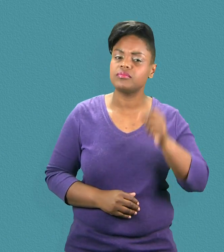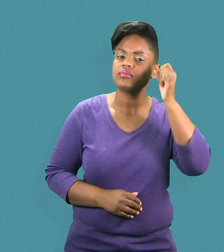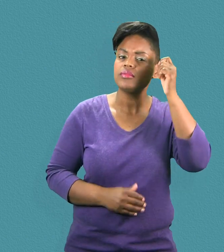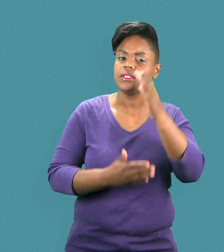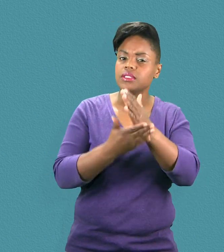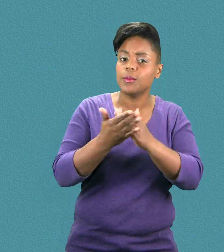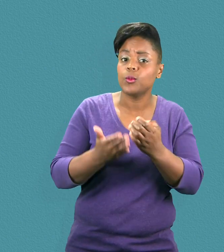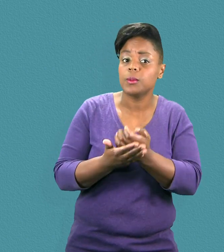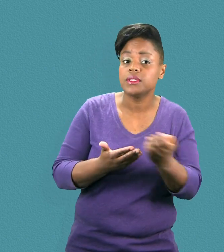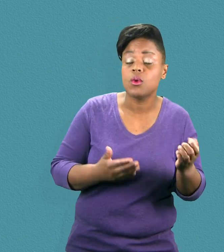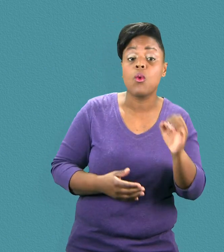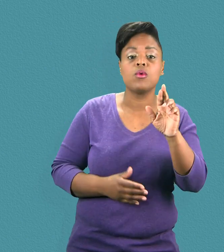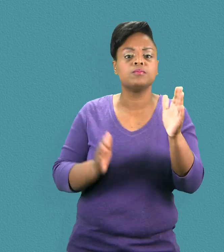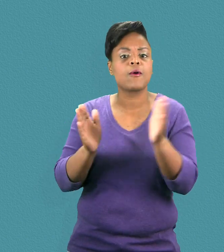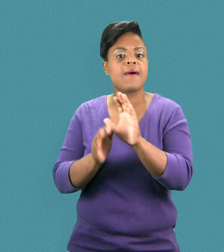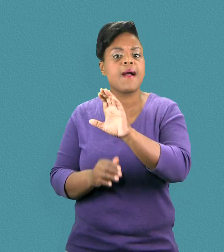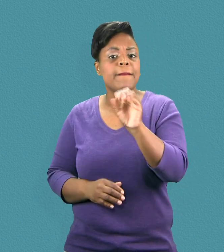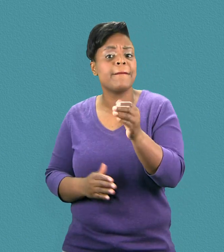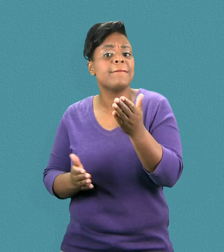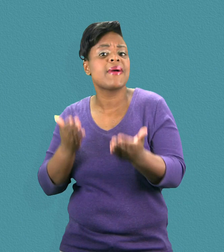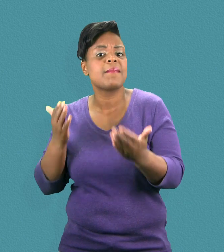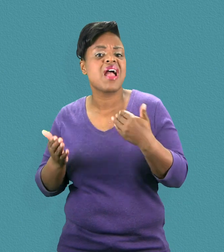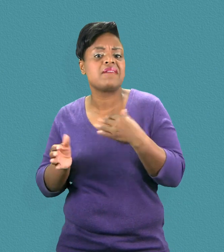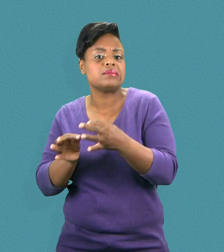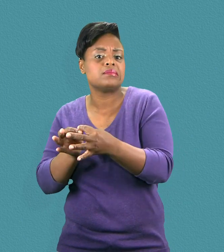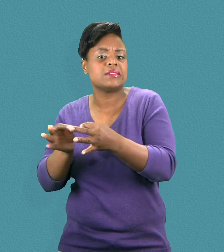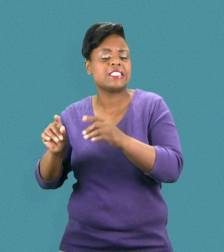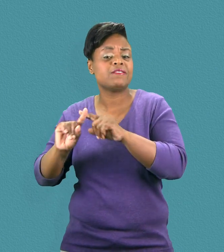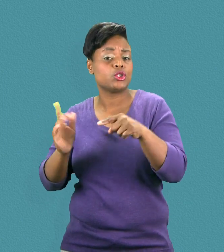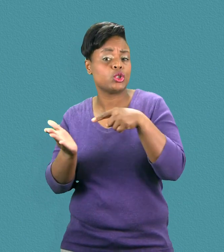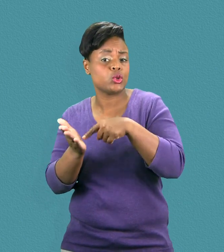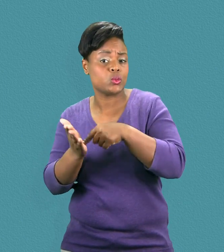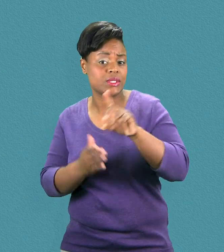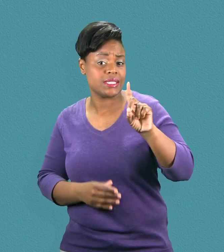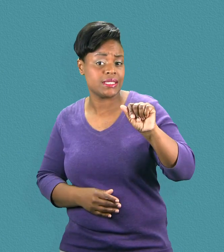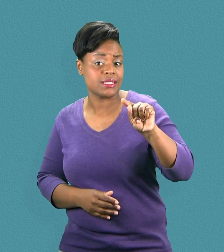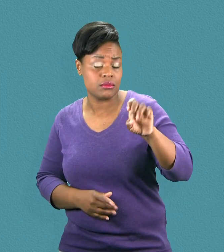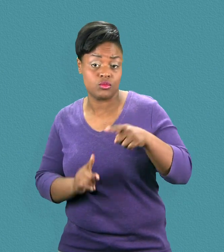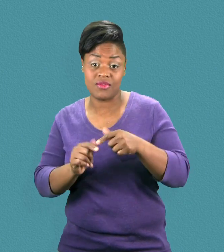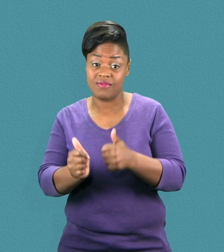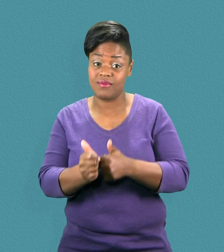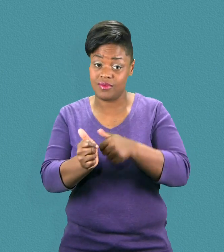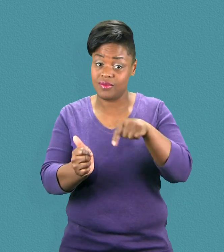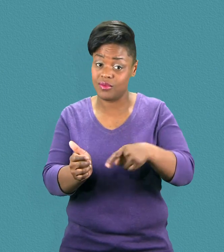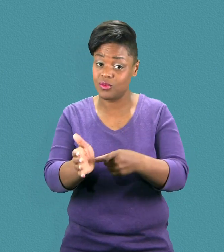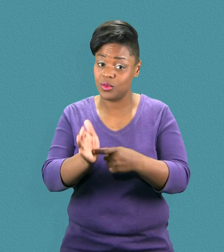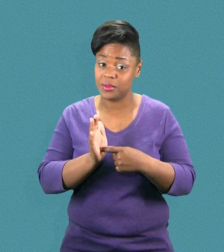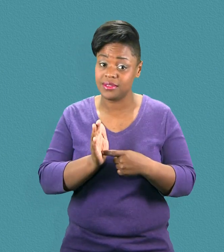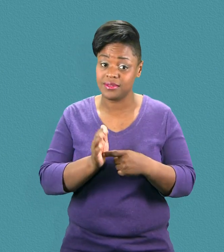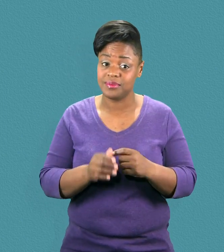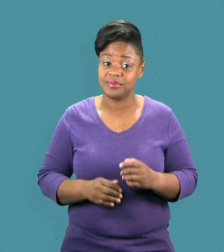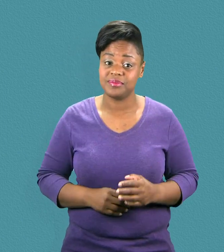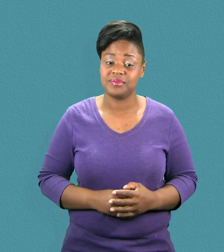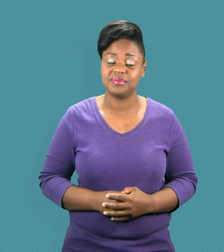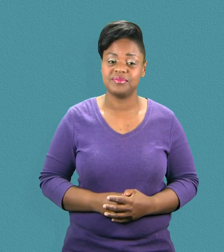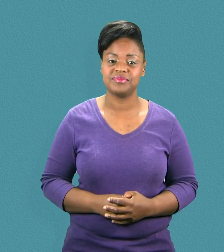However, a small number of devices and some providers may have a later deadline for this requirement.